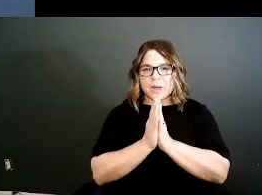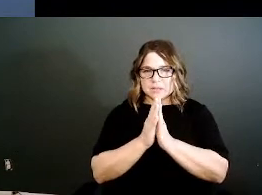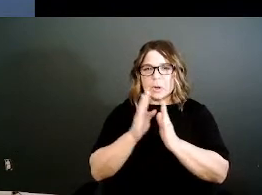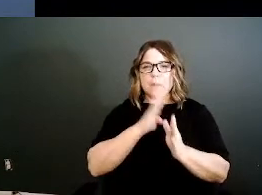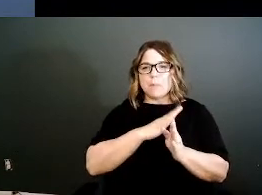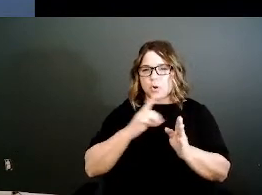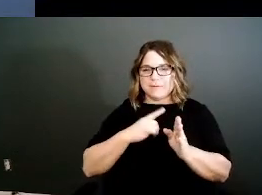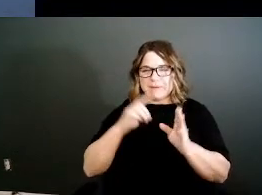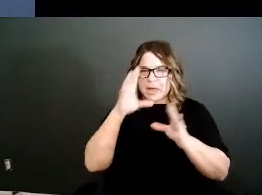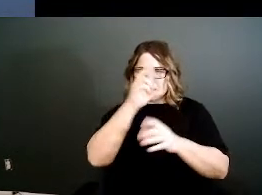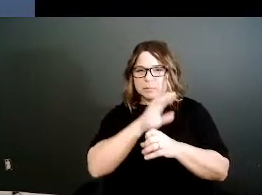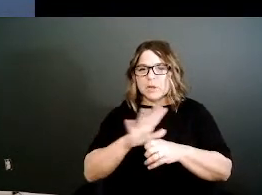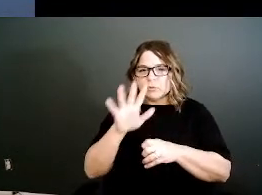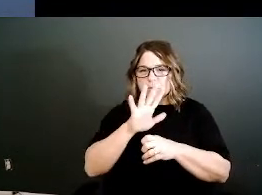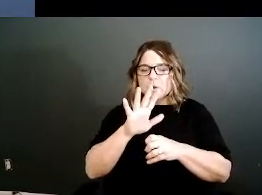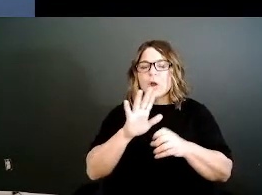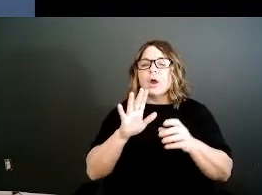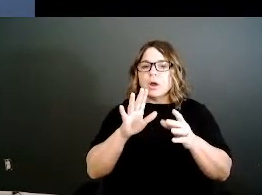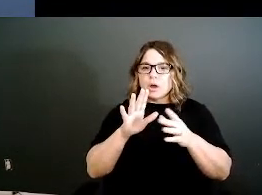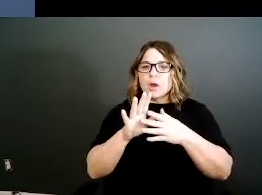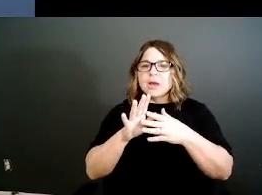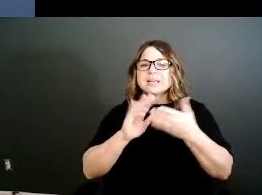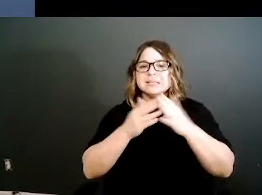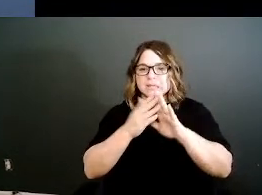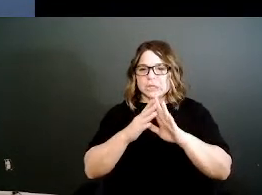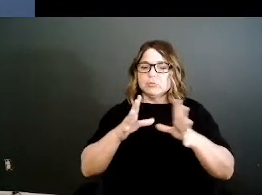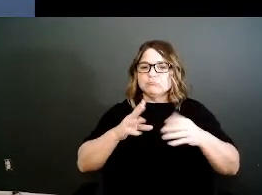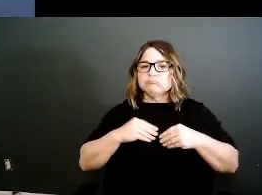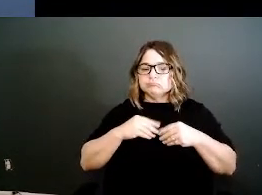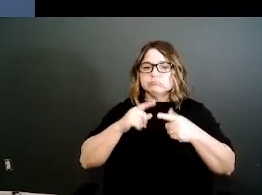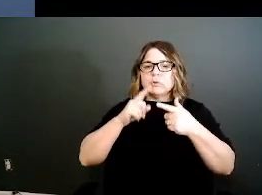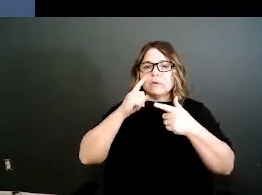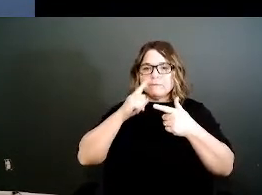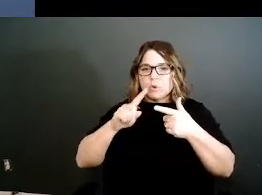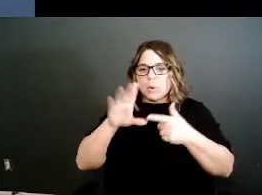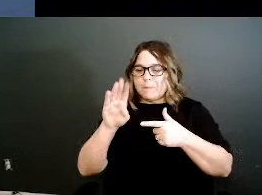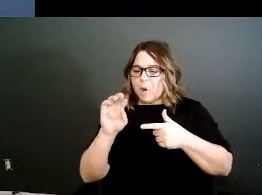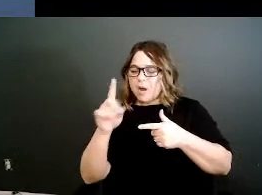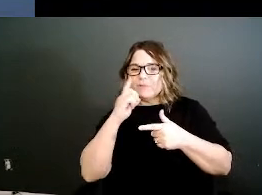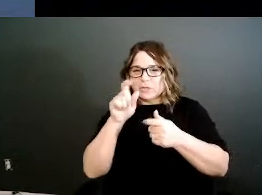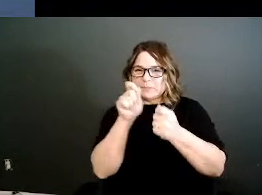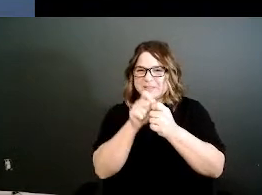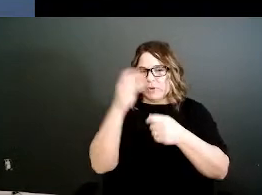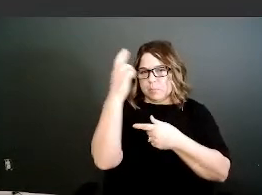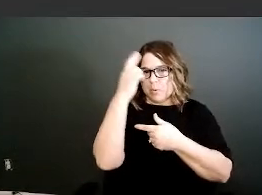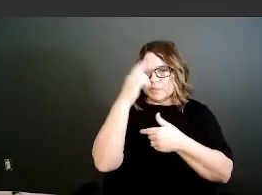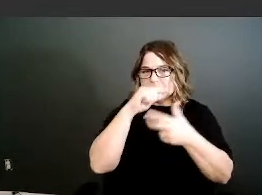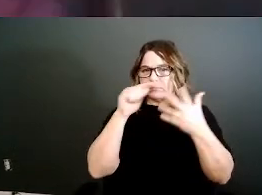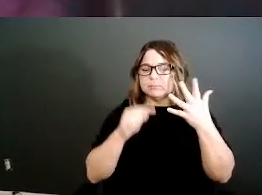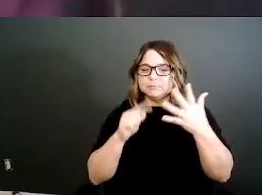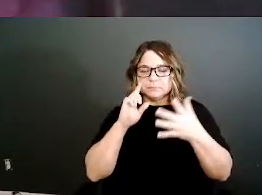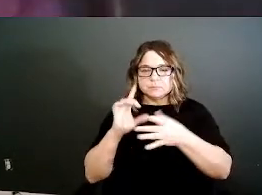RESOLUTIONS REQUESTING THE ISSUANCE AND SALE OF CITY AS YOU NOTED, THE BUDGET COMMITTEE IS FORWARDING THREE BONDS BY THE BOARD OF ESTIMATE AND TAXATION.